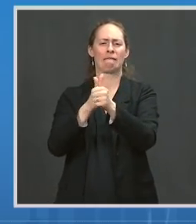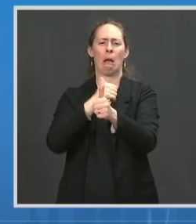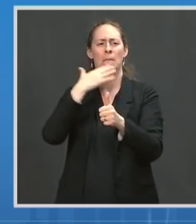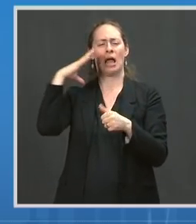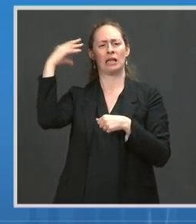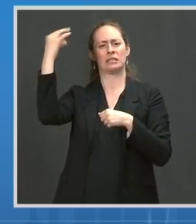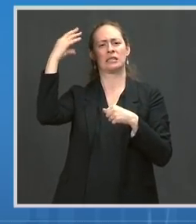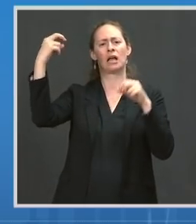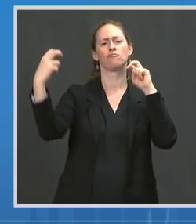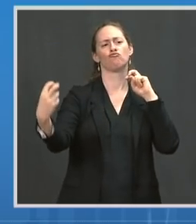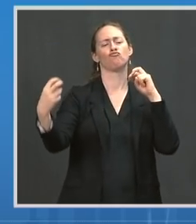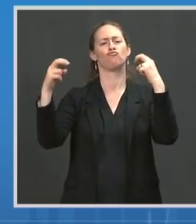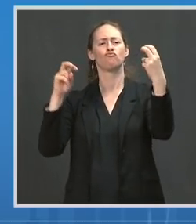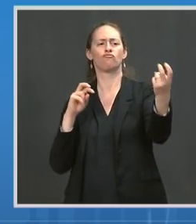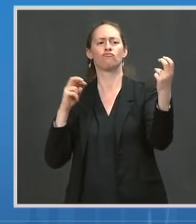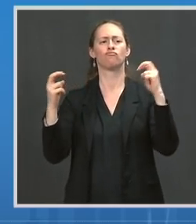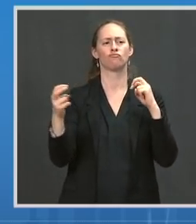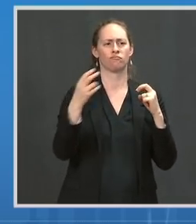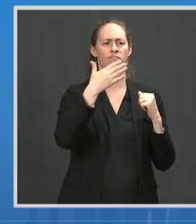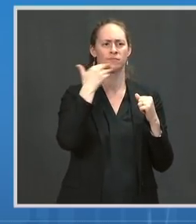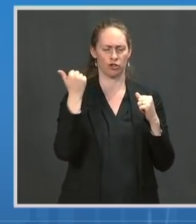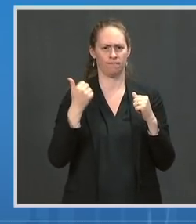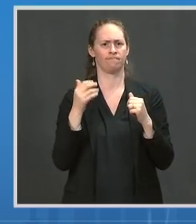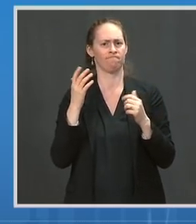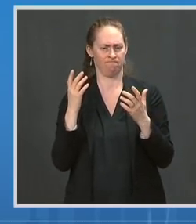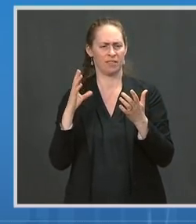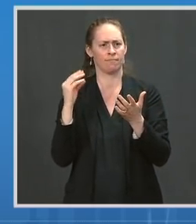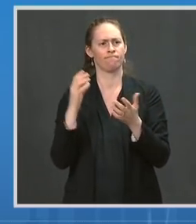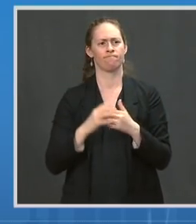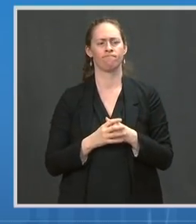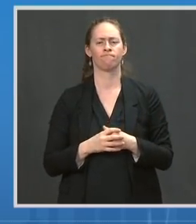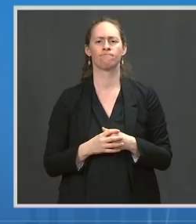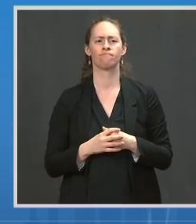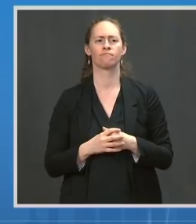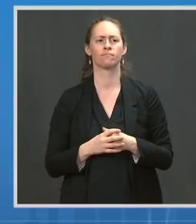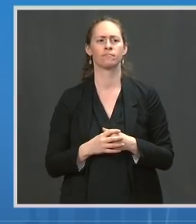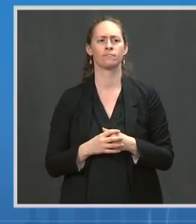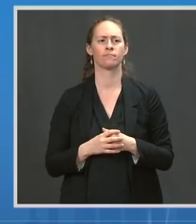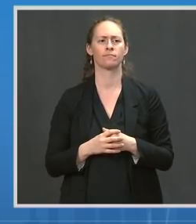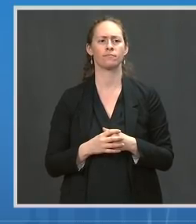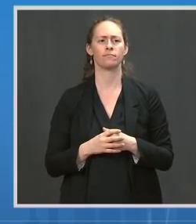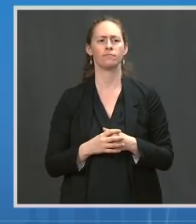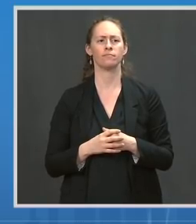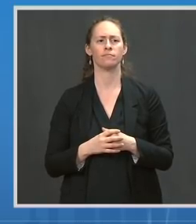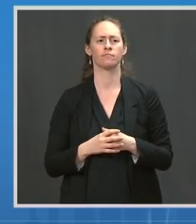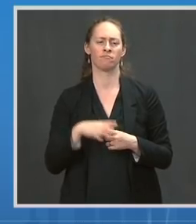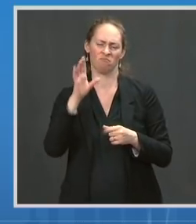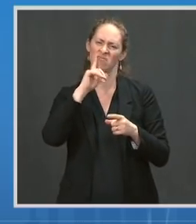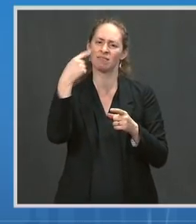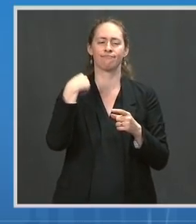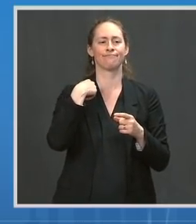and a system that's working day and night to keep us safe. That gives me faith that we will make it through this pandemic together.